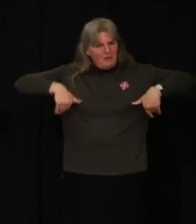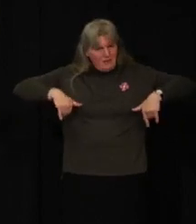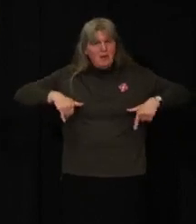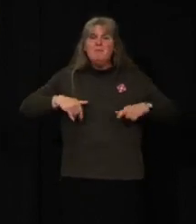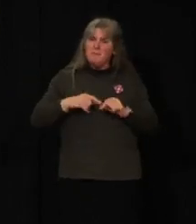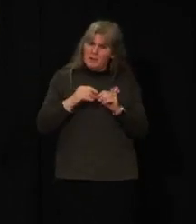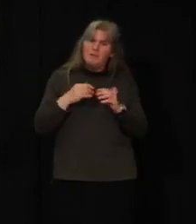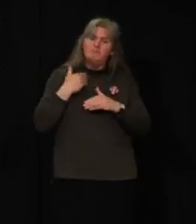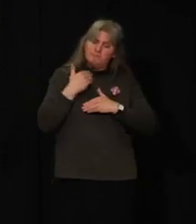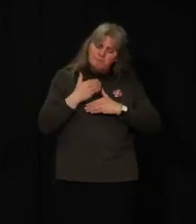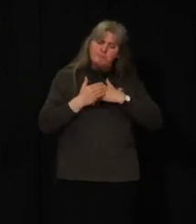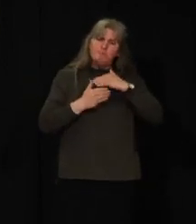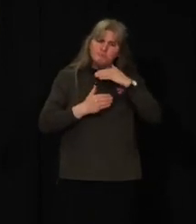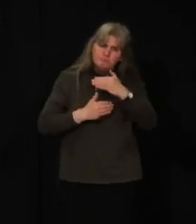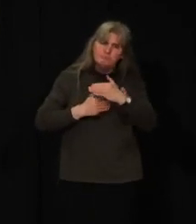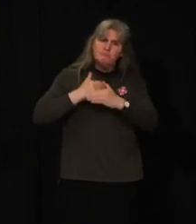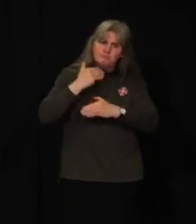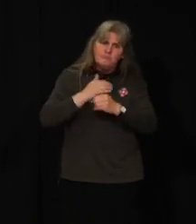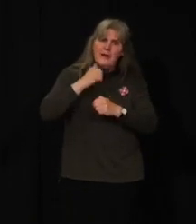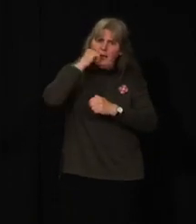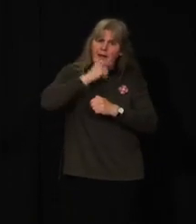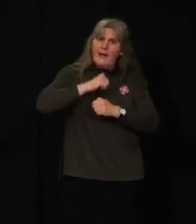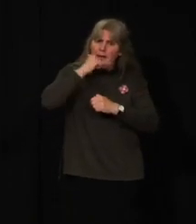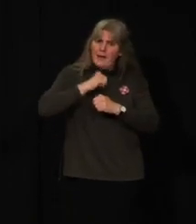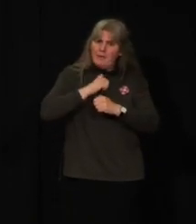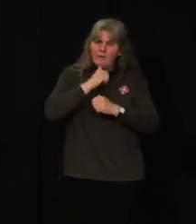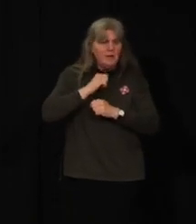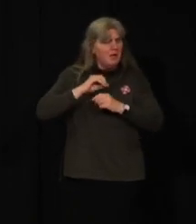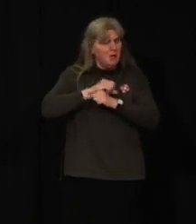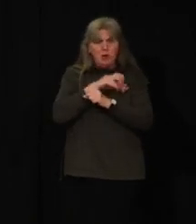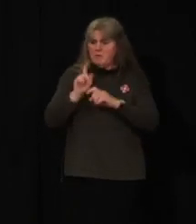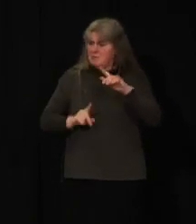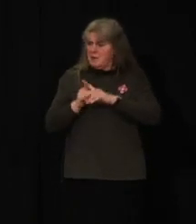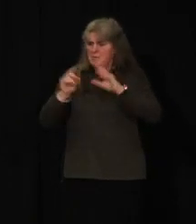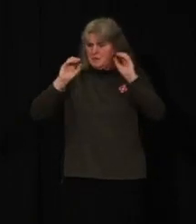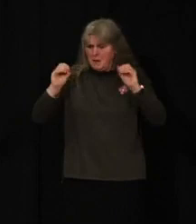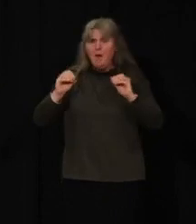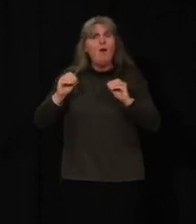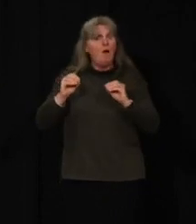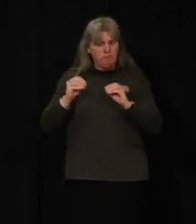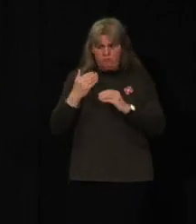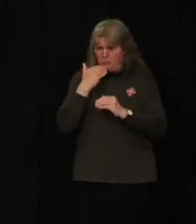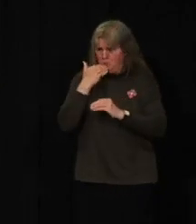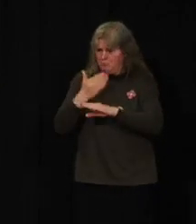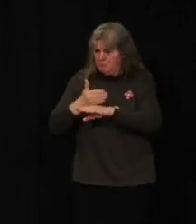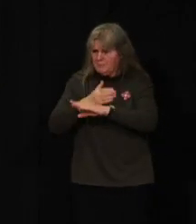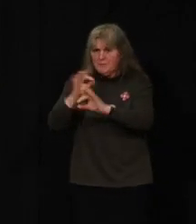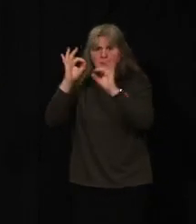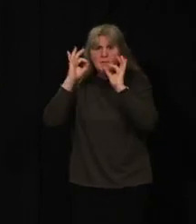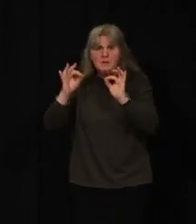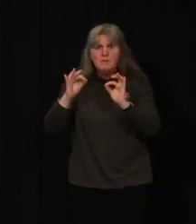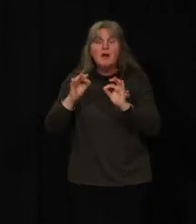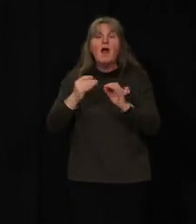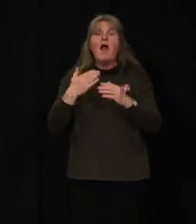getting ever closer. Every day that passes without new cases and every restriction that we left is a positive step